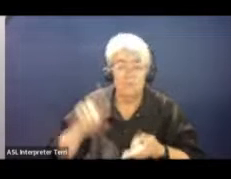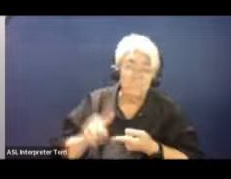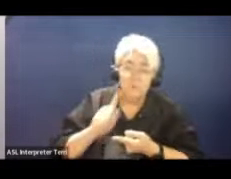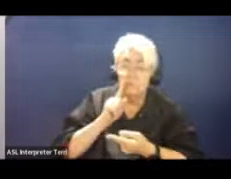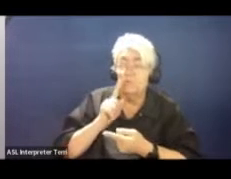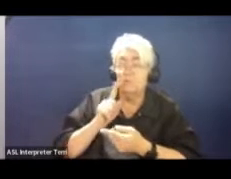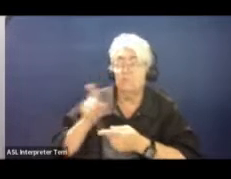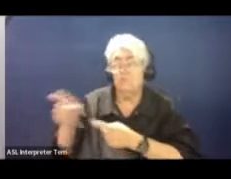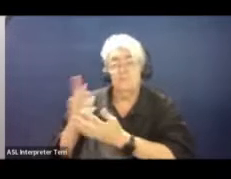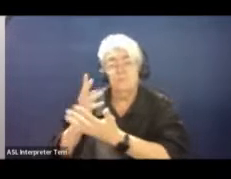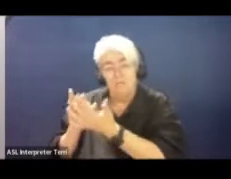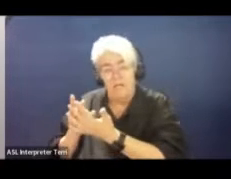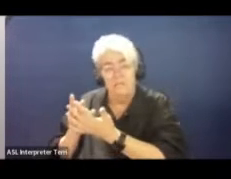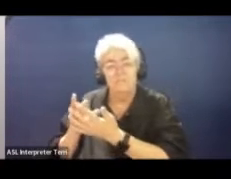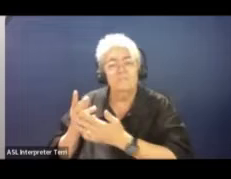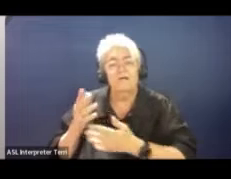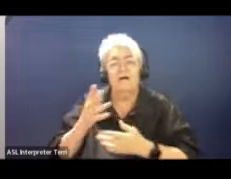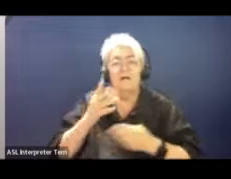rooms. And this funding cannot